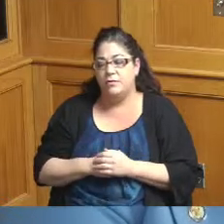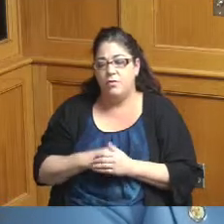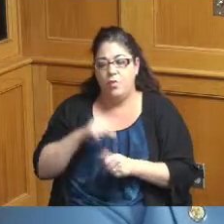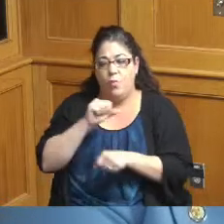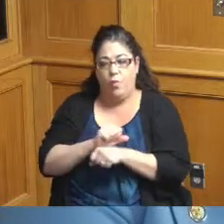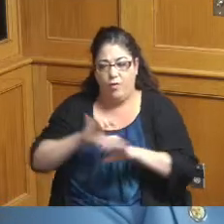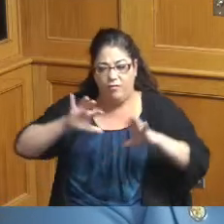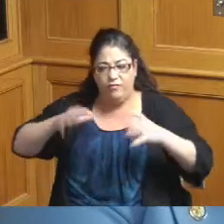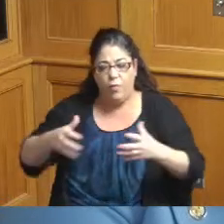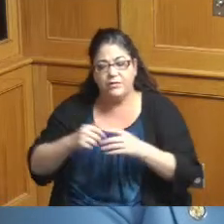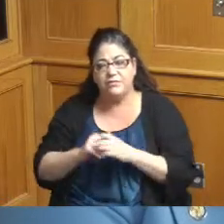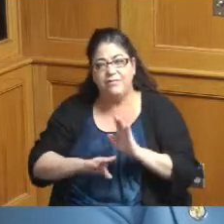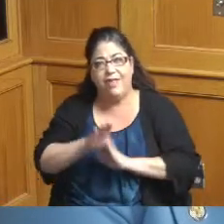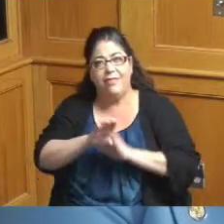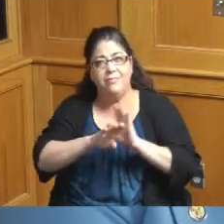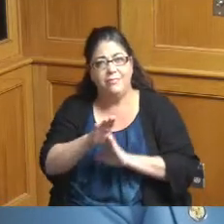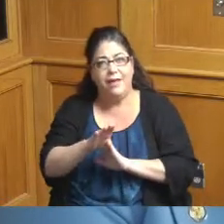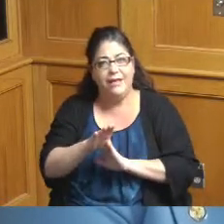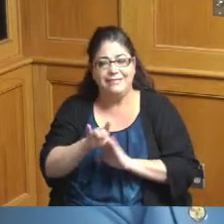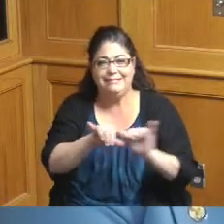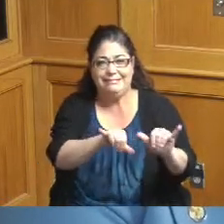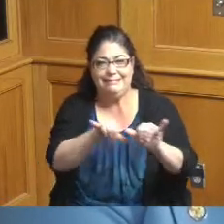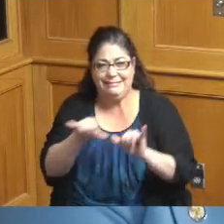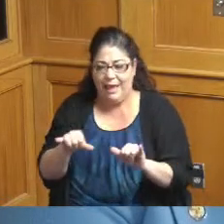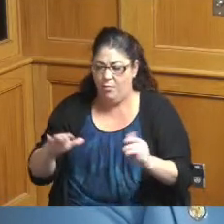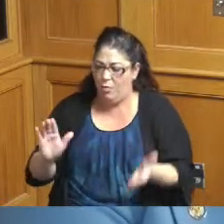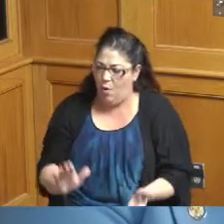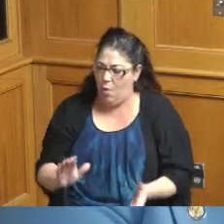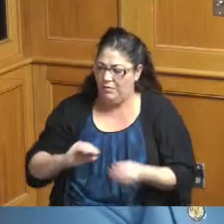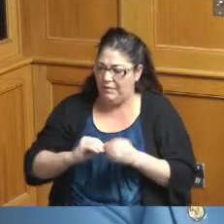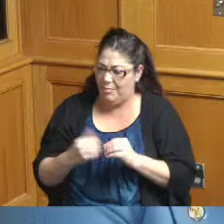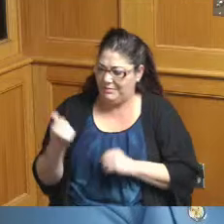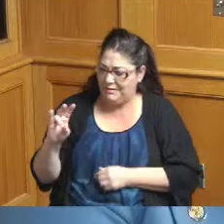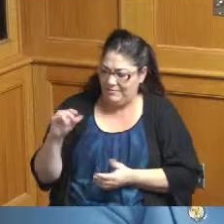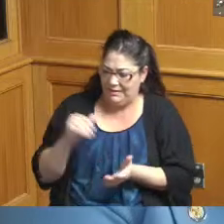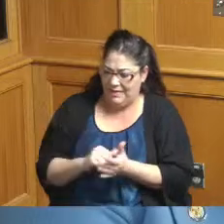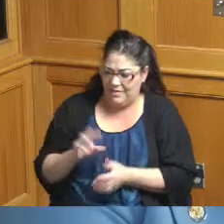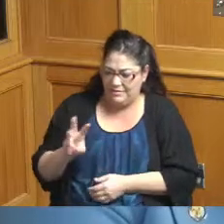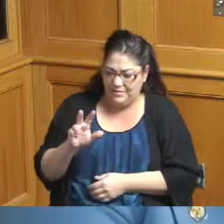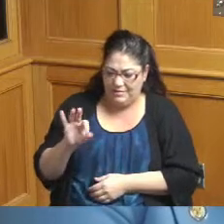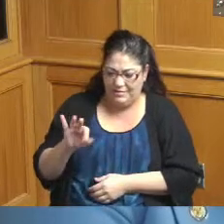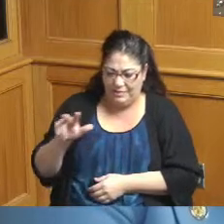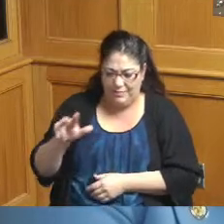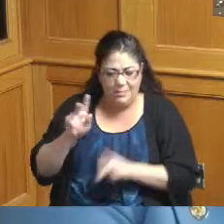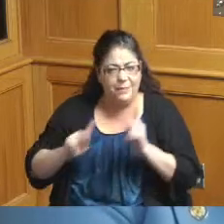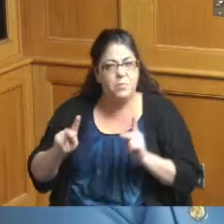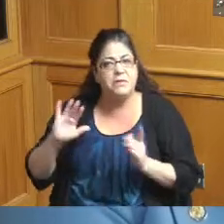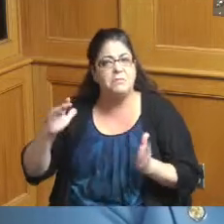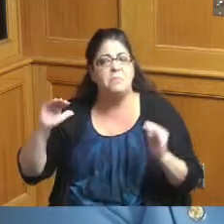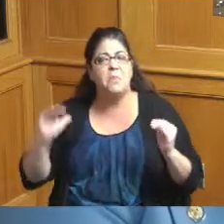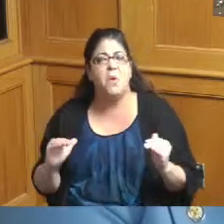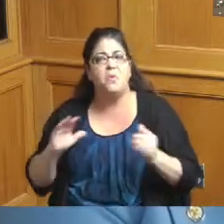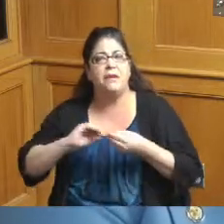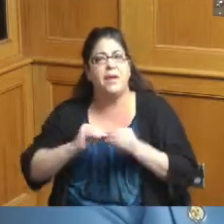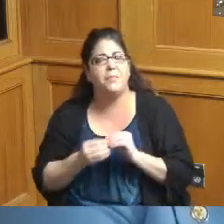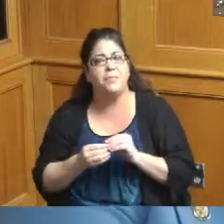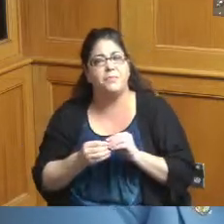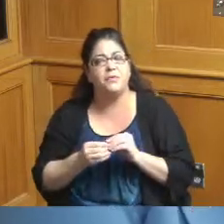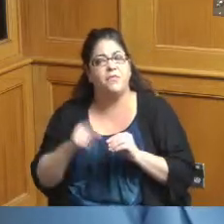as child care and I think that number can be a lot higher 17,693 people on Workforce Development we